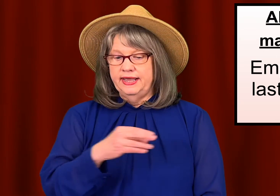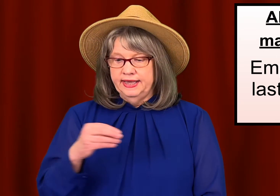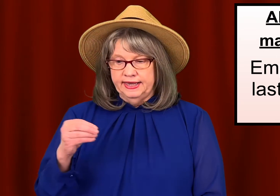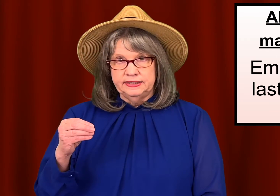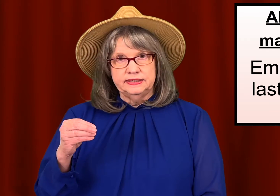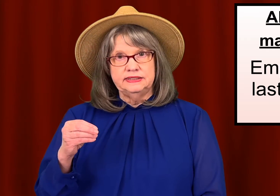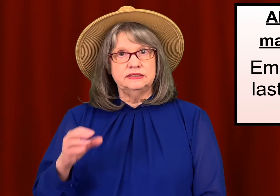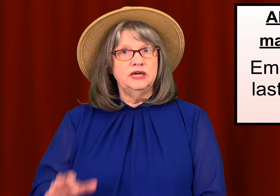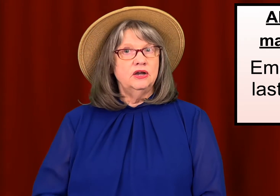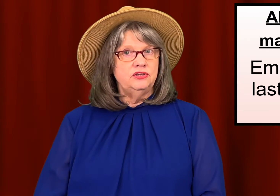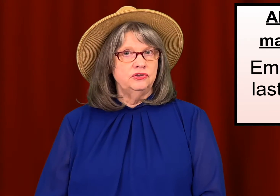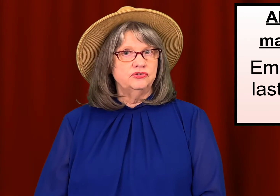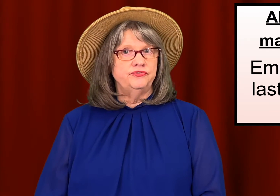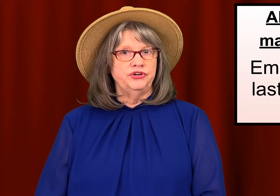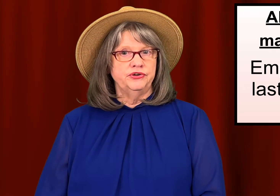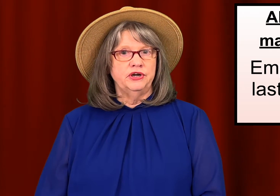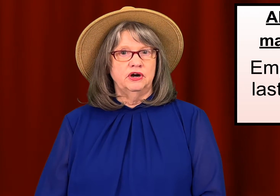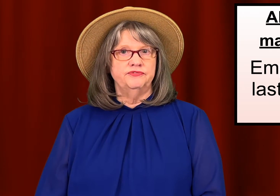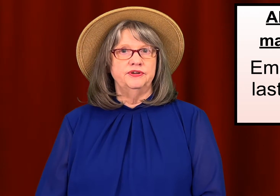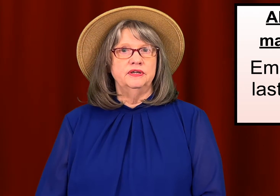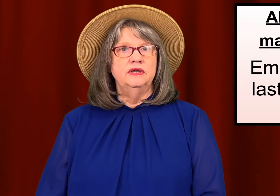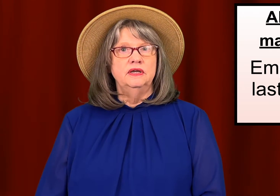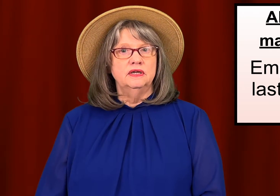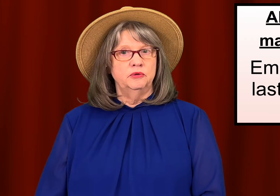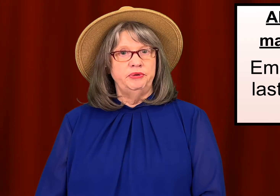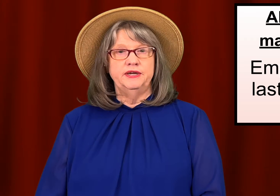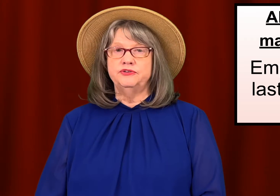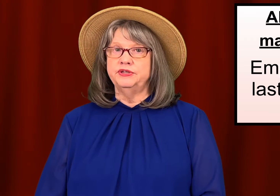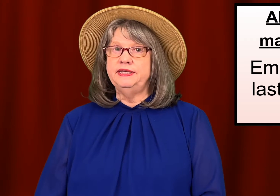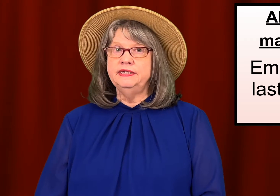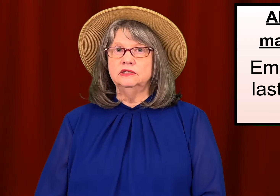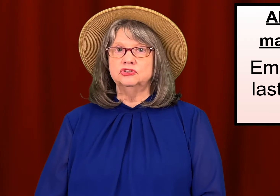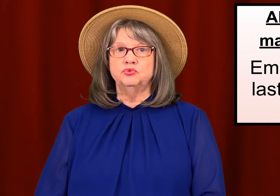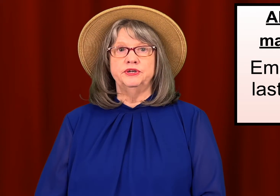AND is not used very often compared to English where